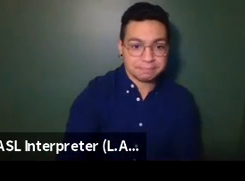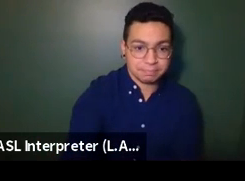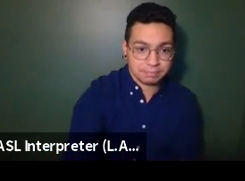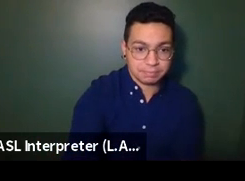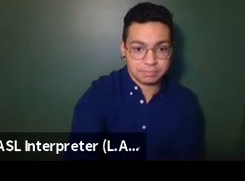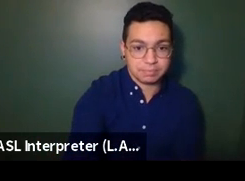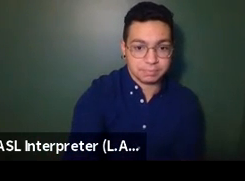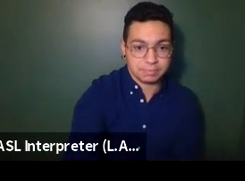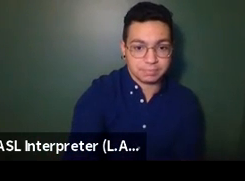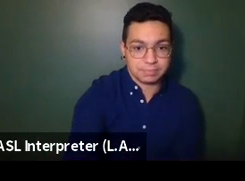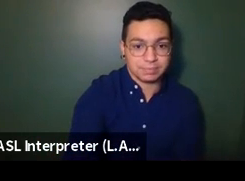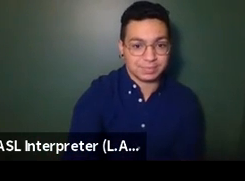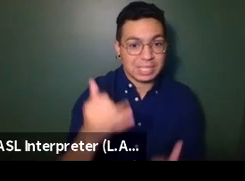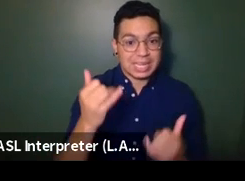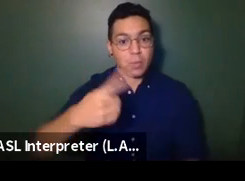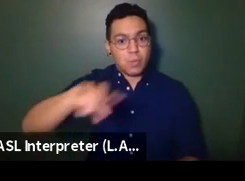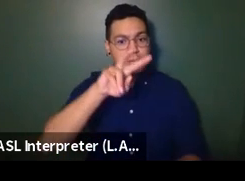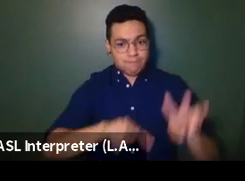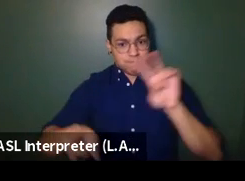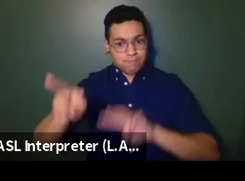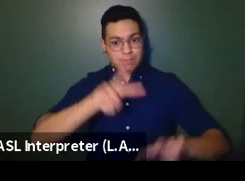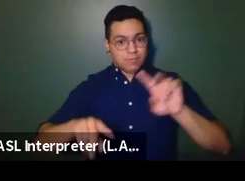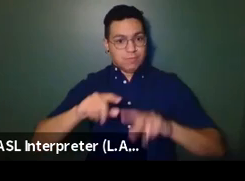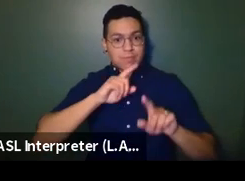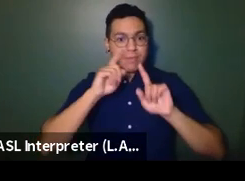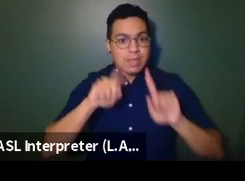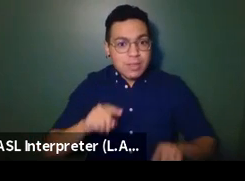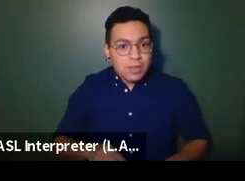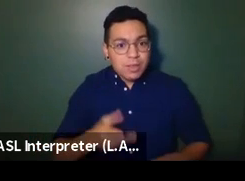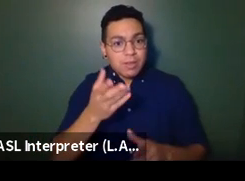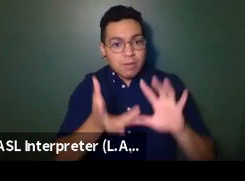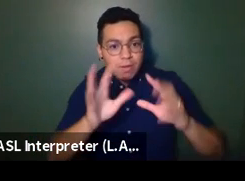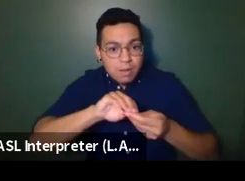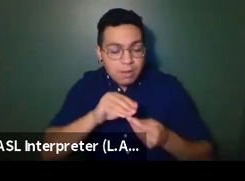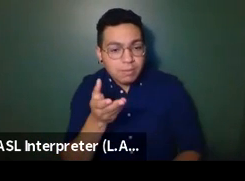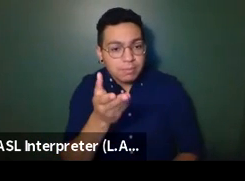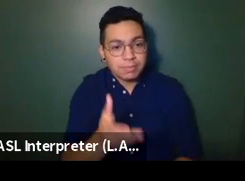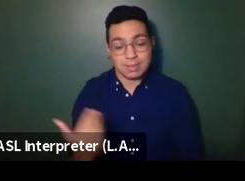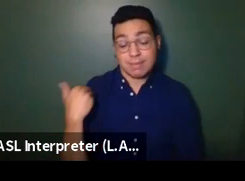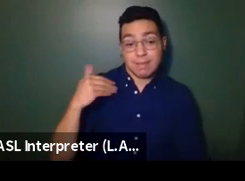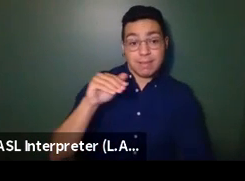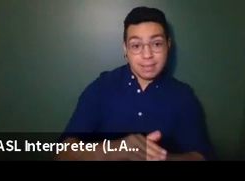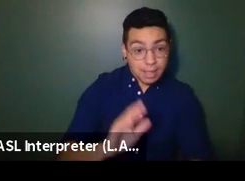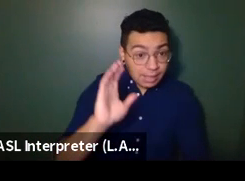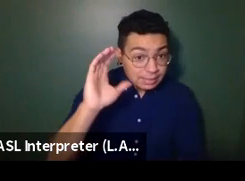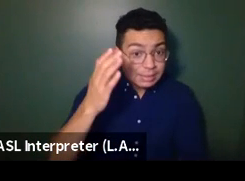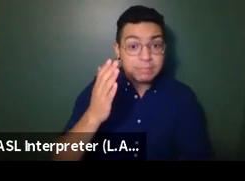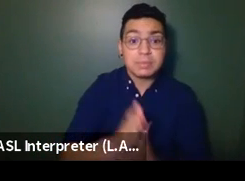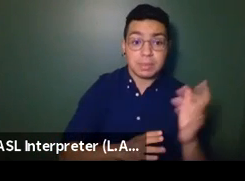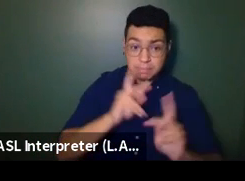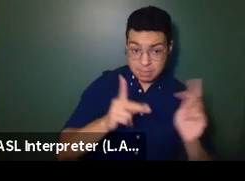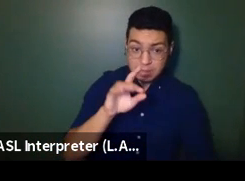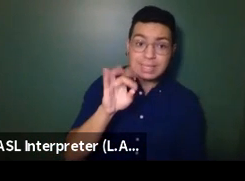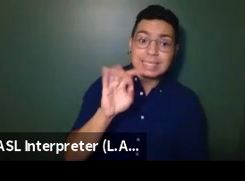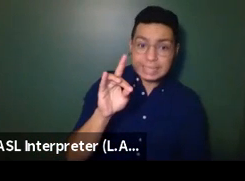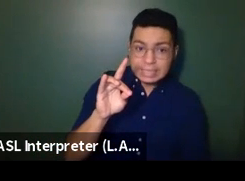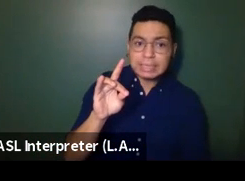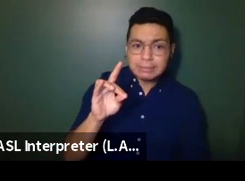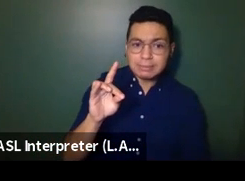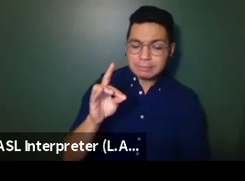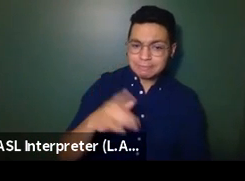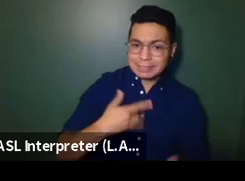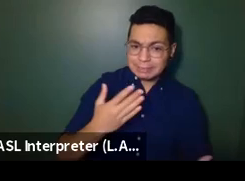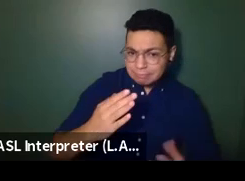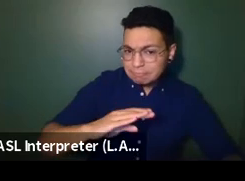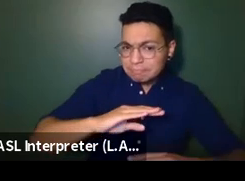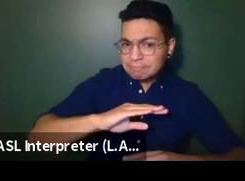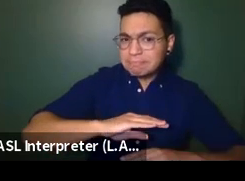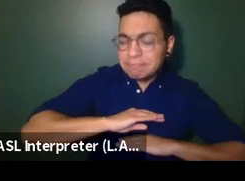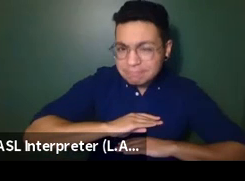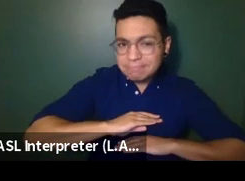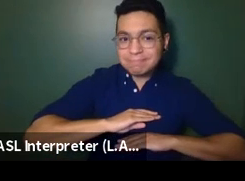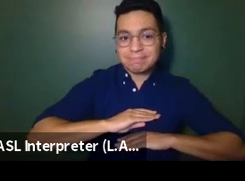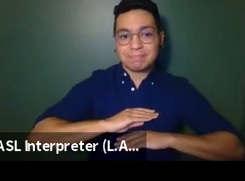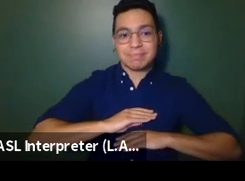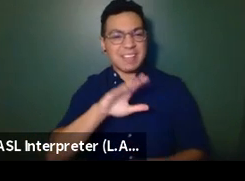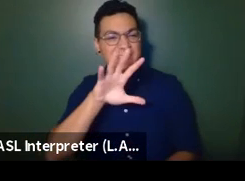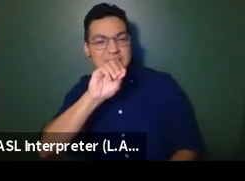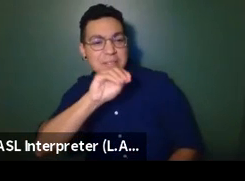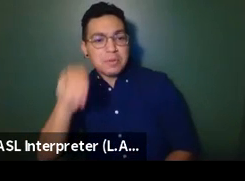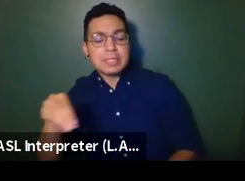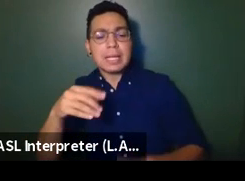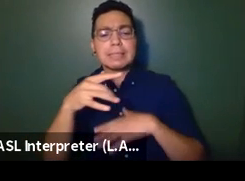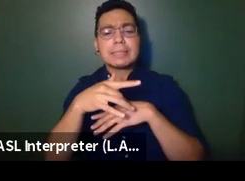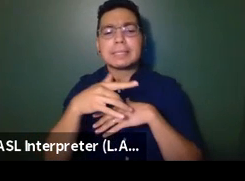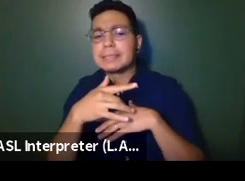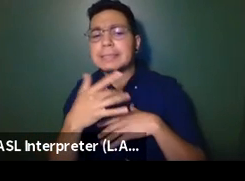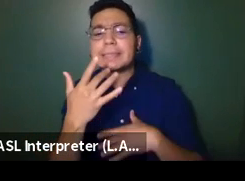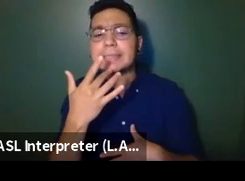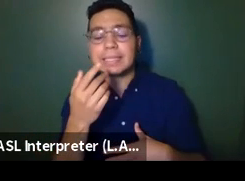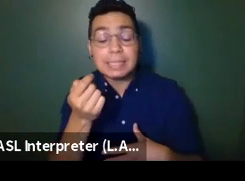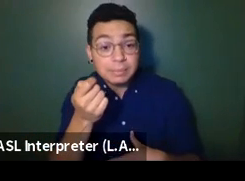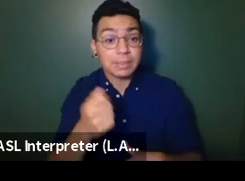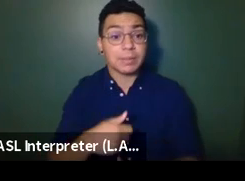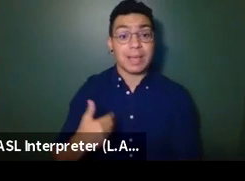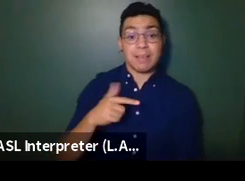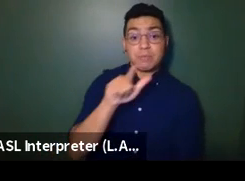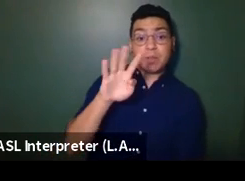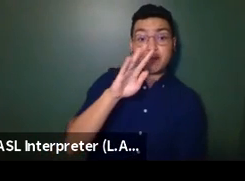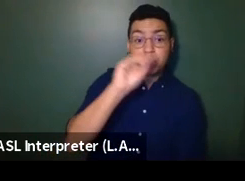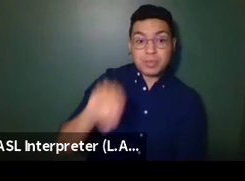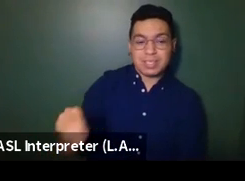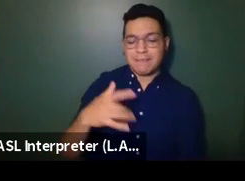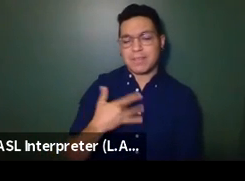Andrew Hickman: You can now view the poll results. So it looks like last night. We have some people that were able to get there. So about 50% dabbled a little and were able to get there. And we even have 24% at rock star status which I love you for that.